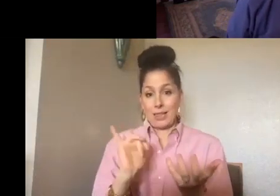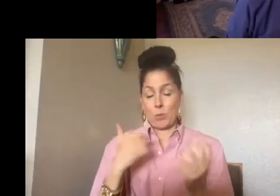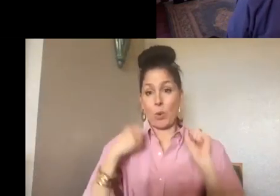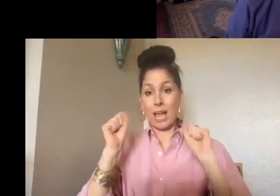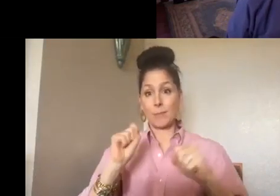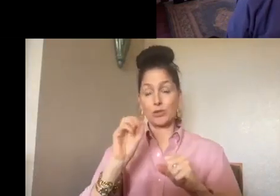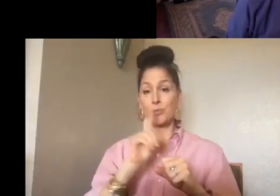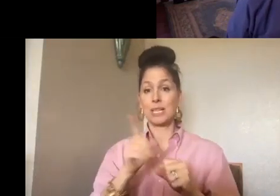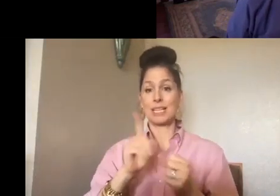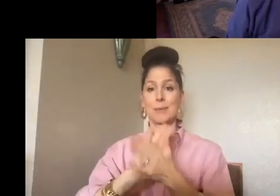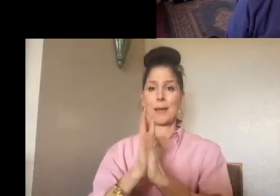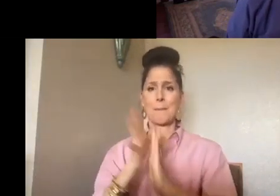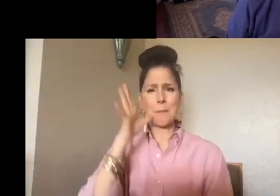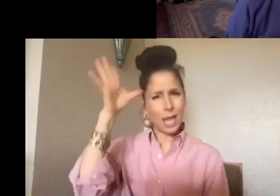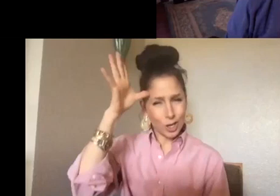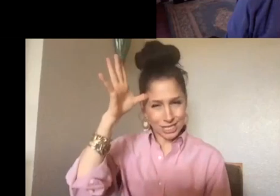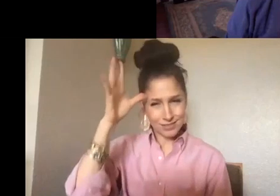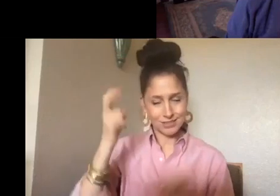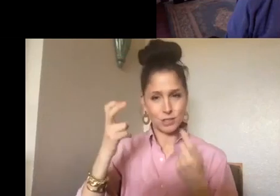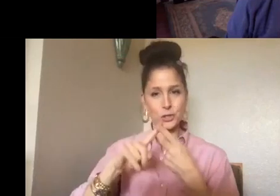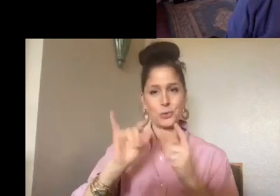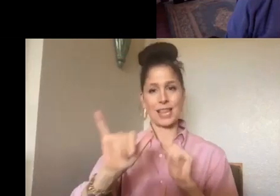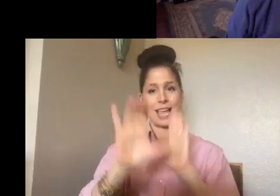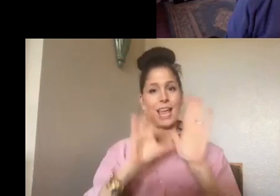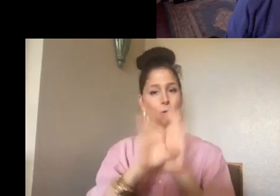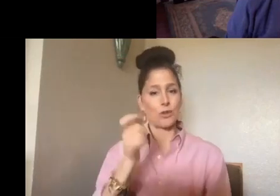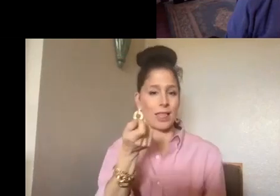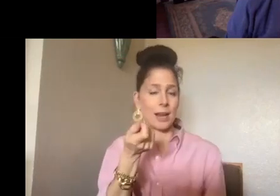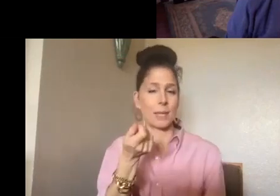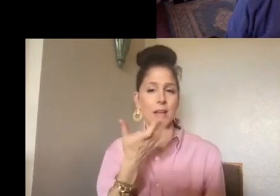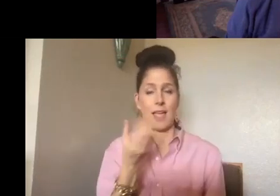like we can become parents to that character a little more.